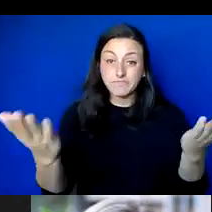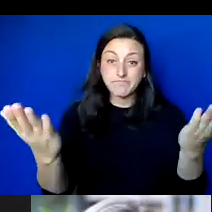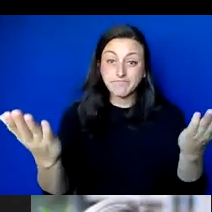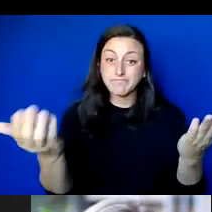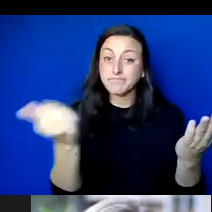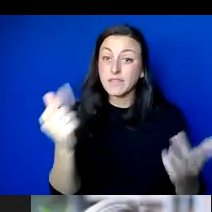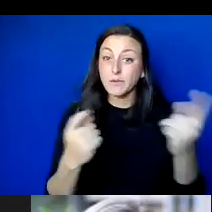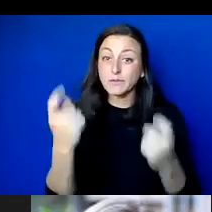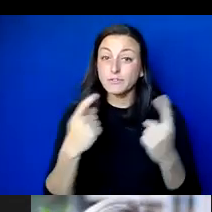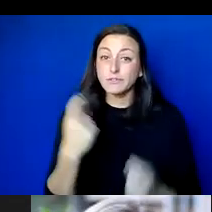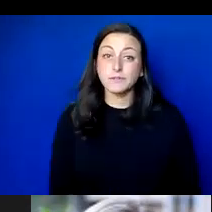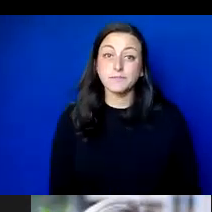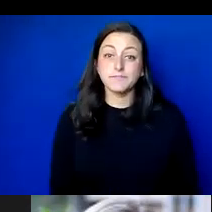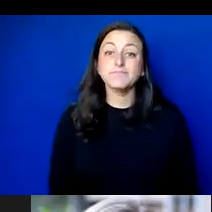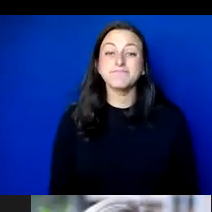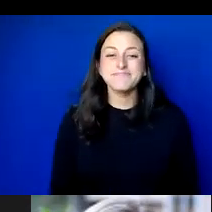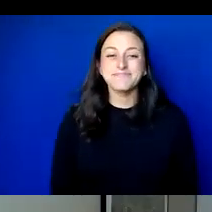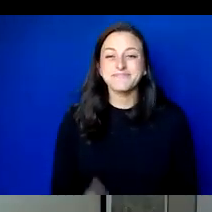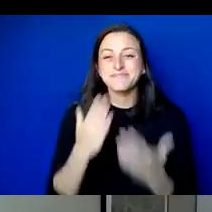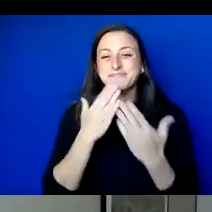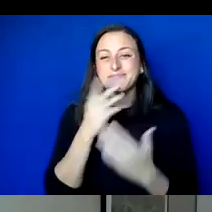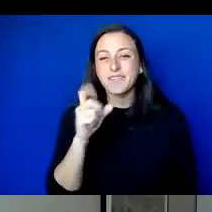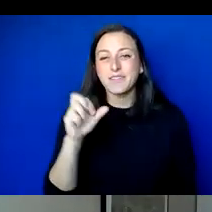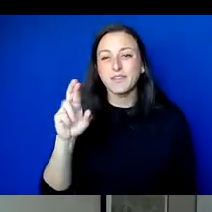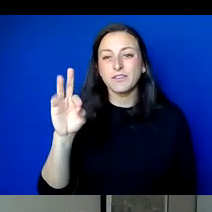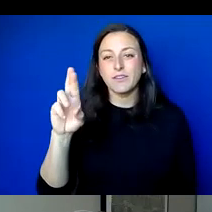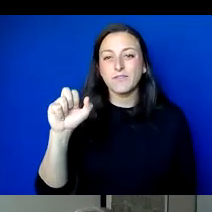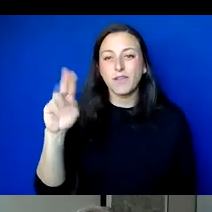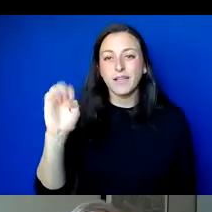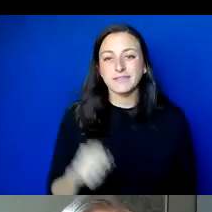Moderator: Absolutely. Thank you Dr France, and thank you Dr Herlihy, and